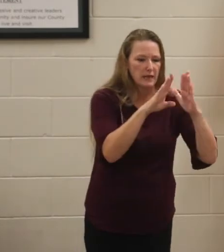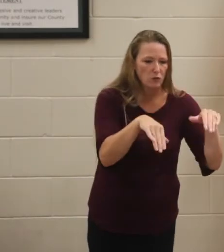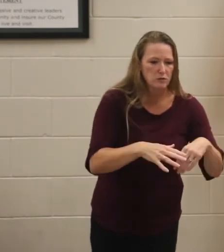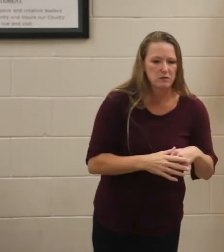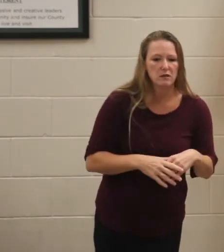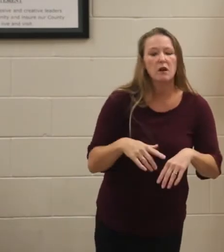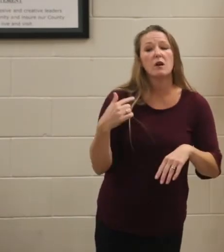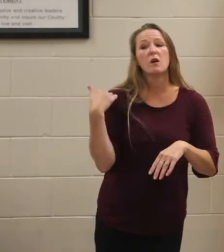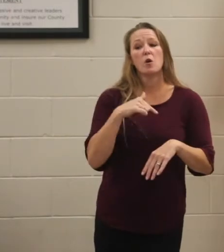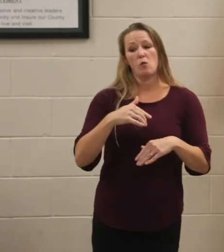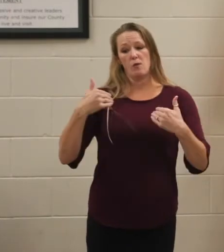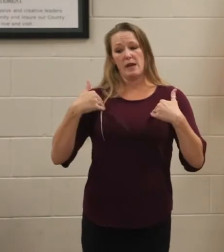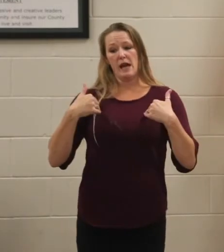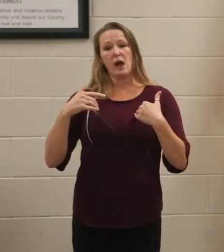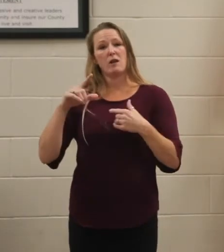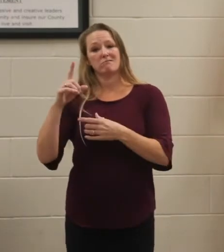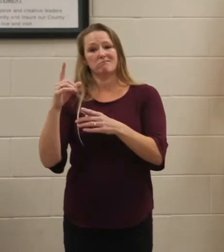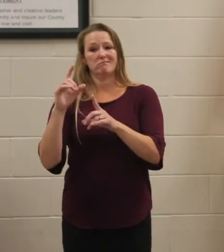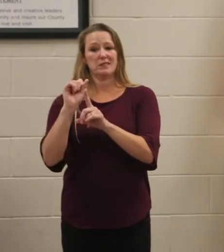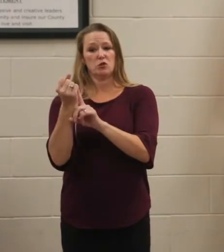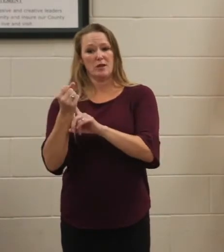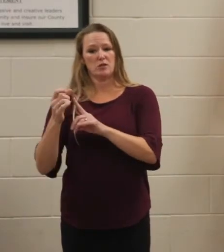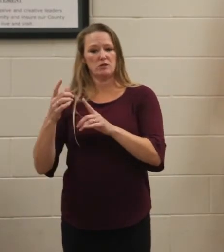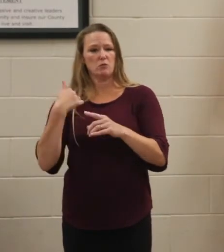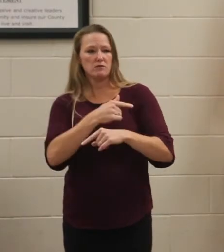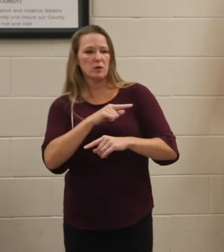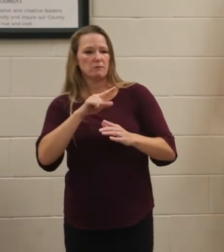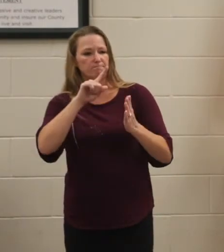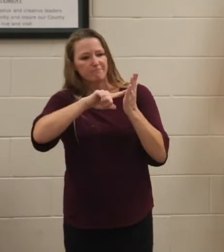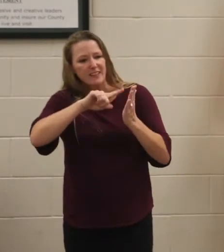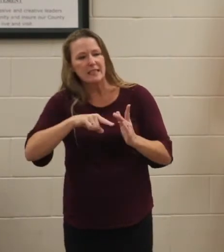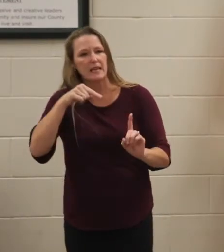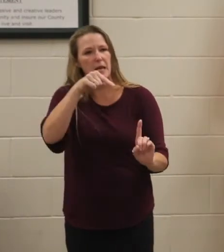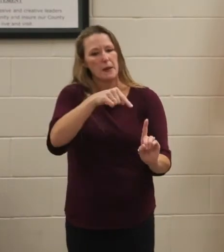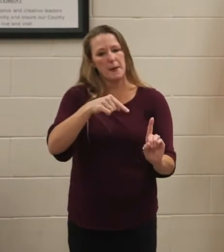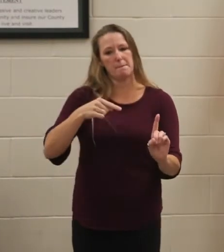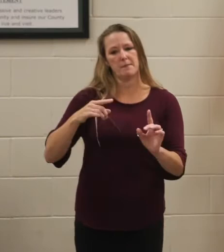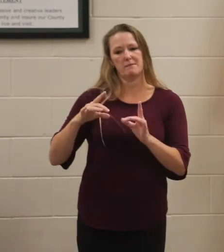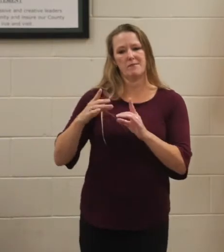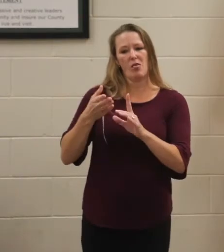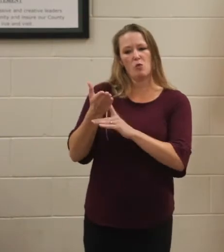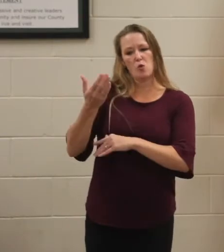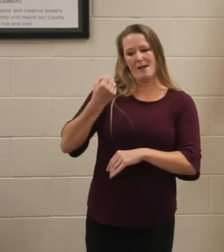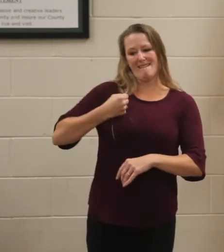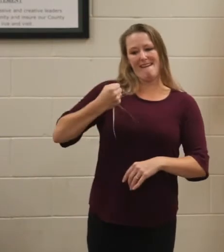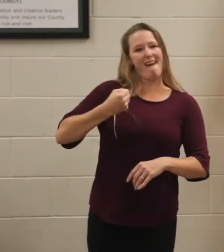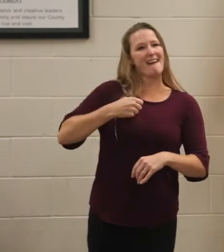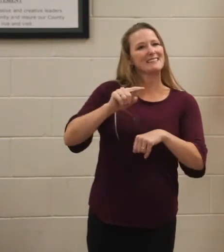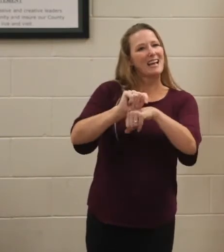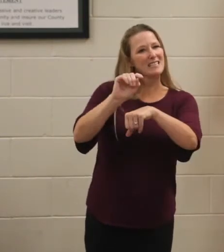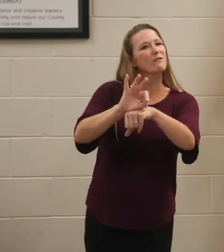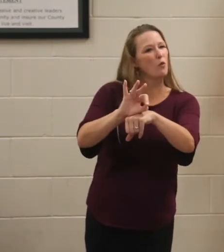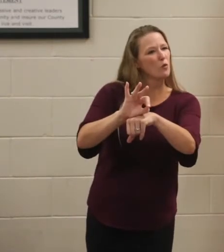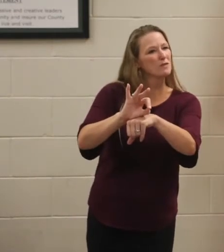the case was in fact about illegal gun manufacturing. Many of the weapons you see, well, I'll say this.